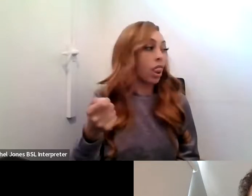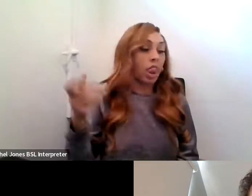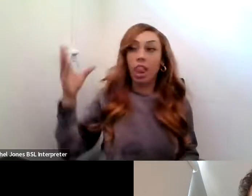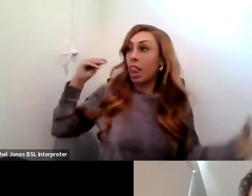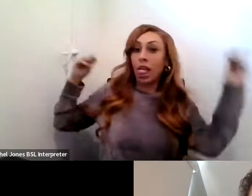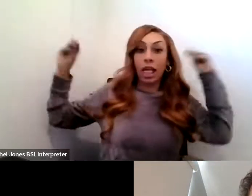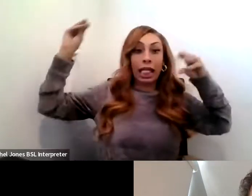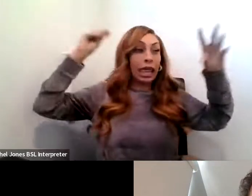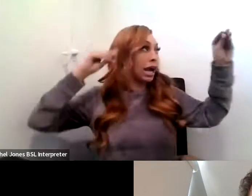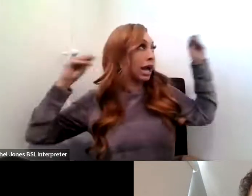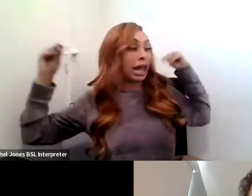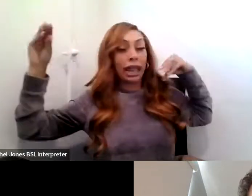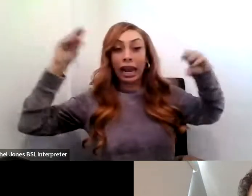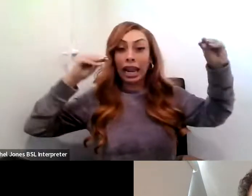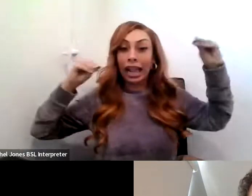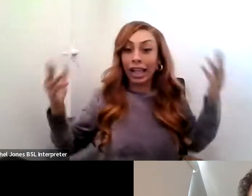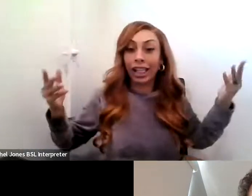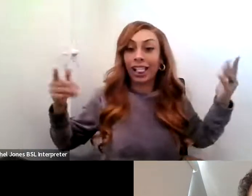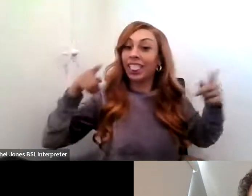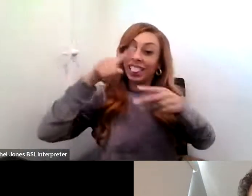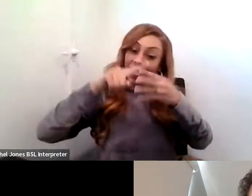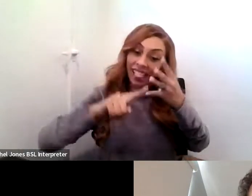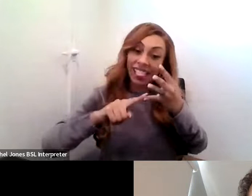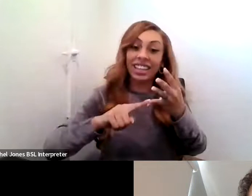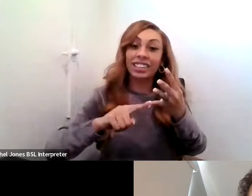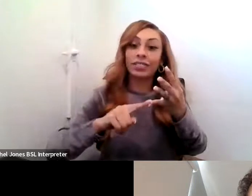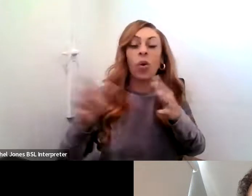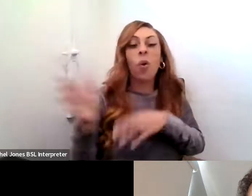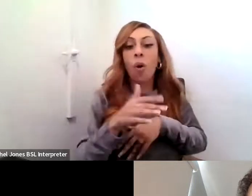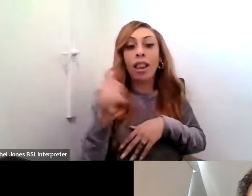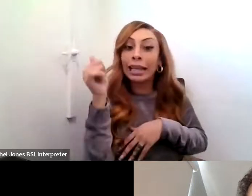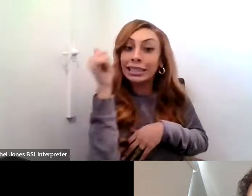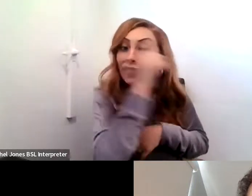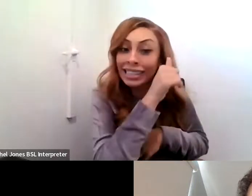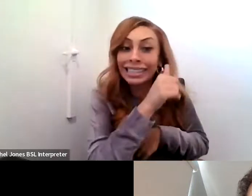bubbles around you. These are all incredibly sophisticated, incredibly complex